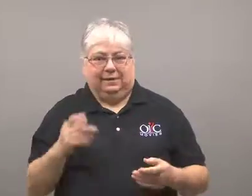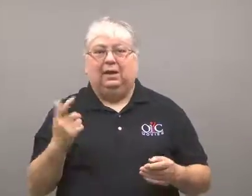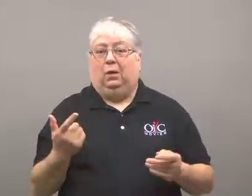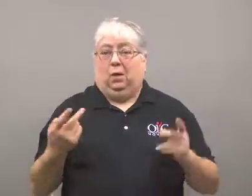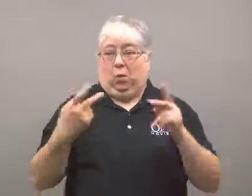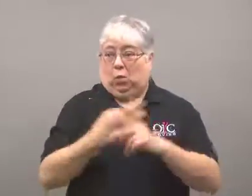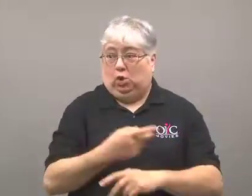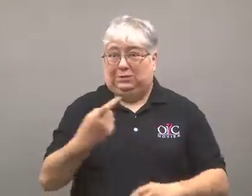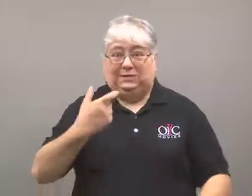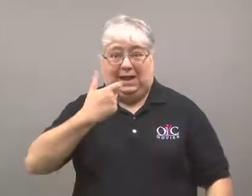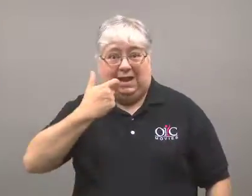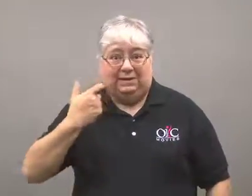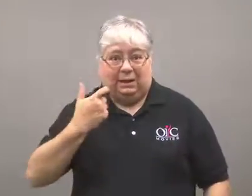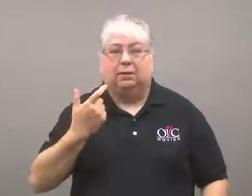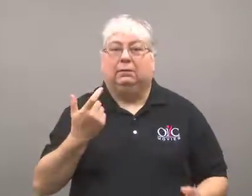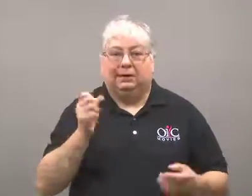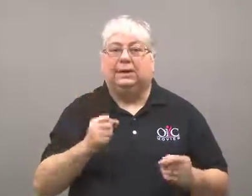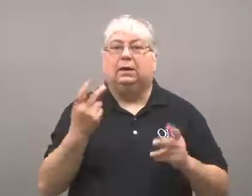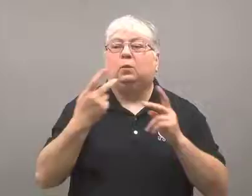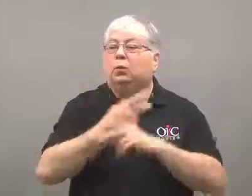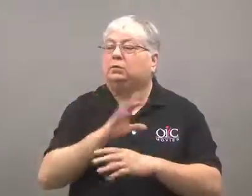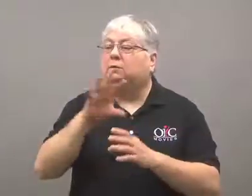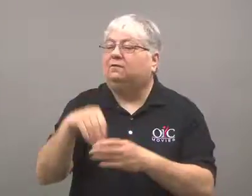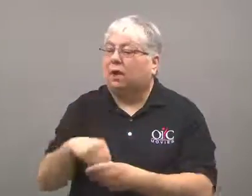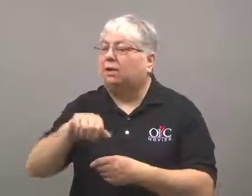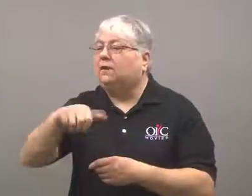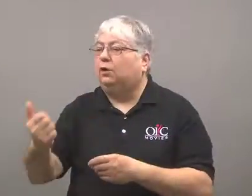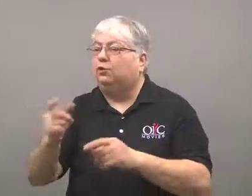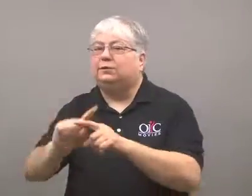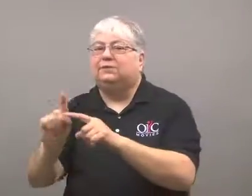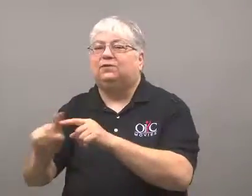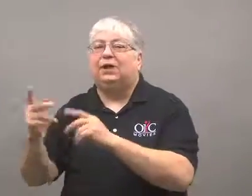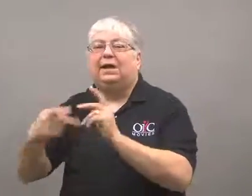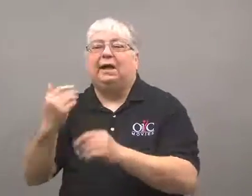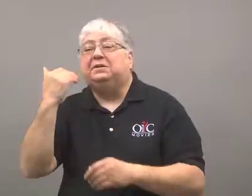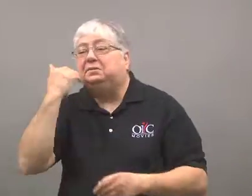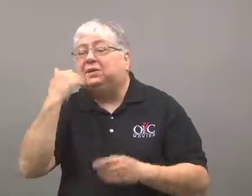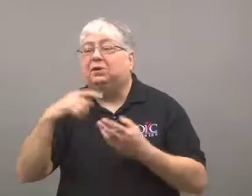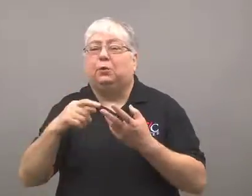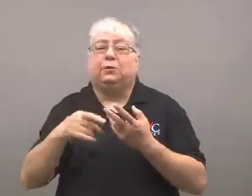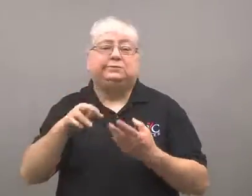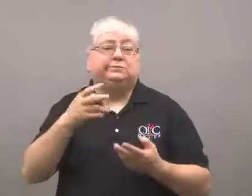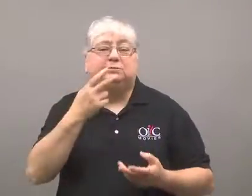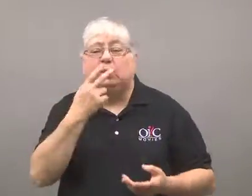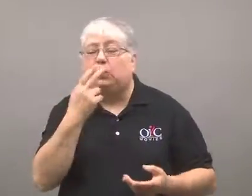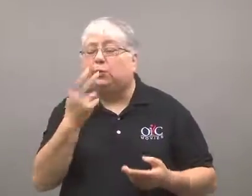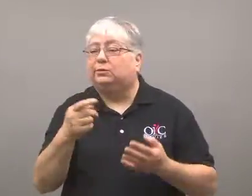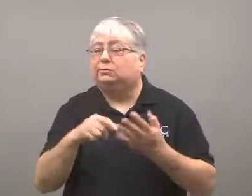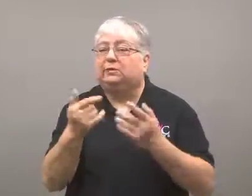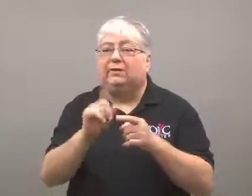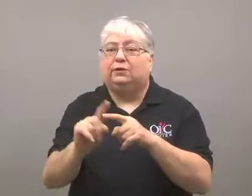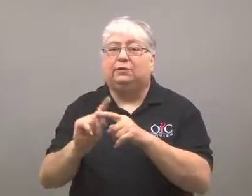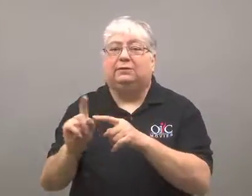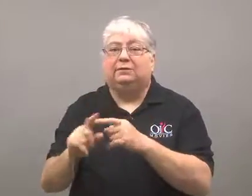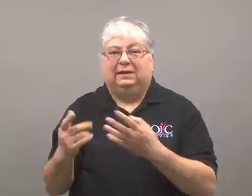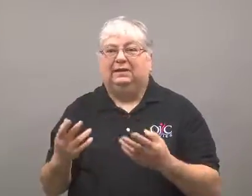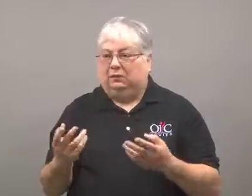As the addiction deepens, the user can start using other forms of tobacco.